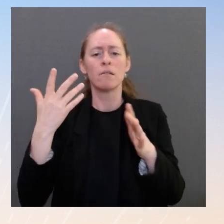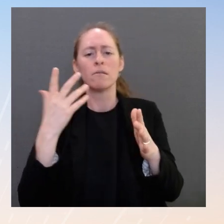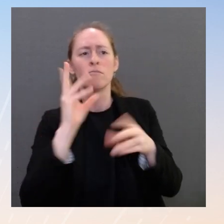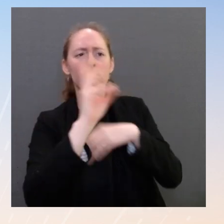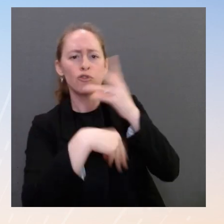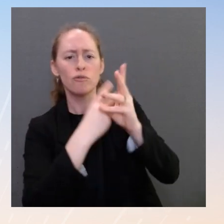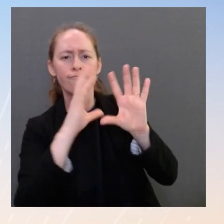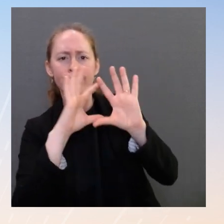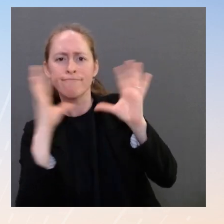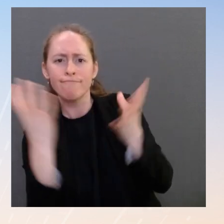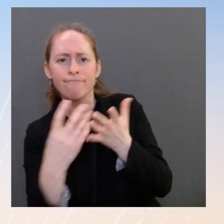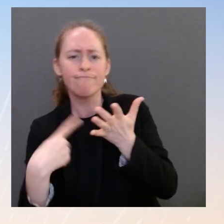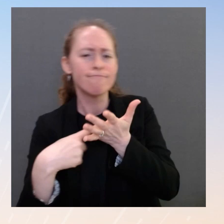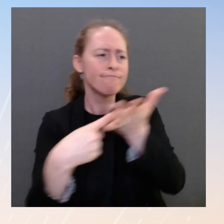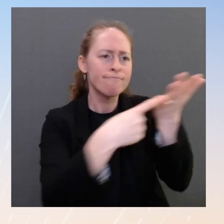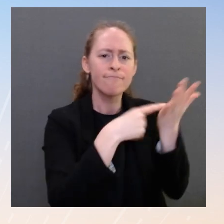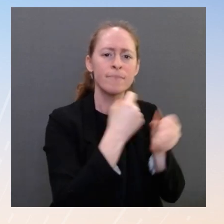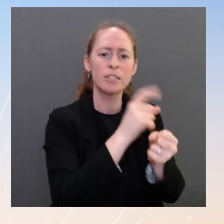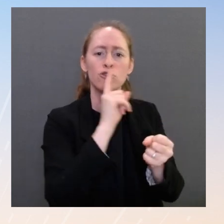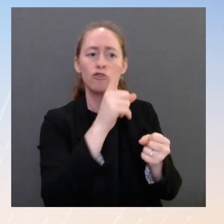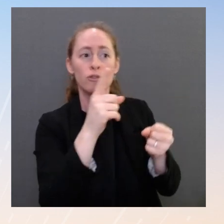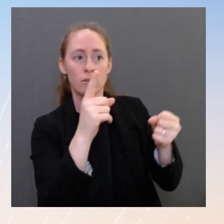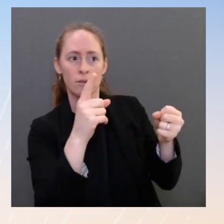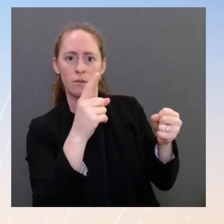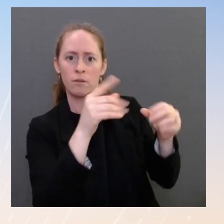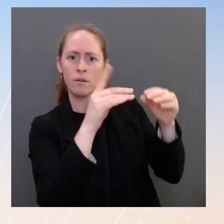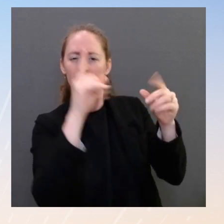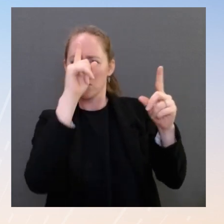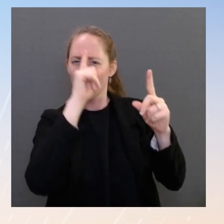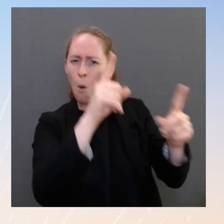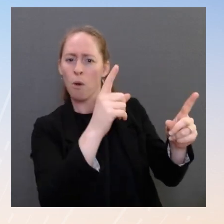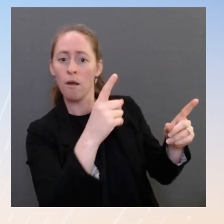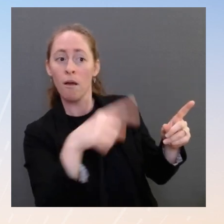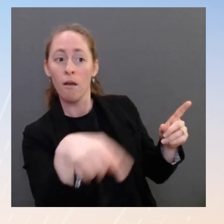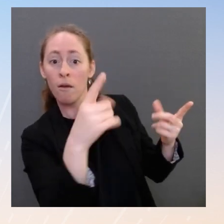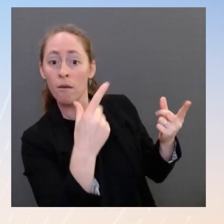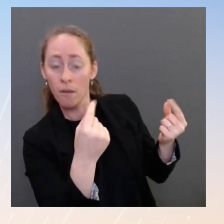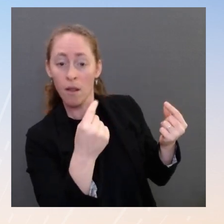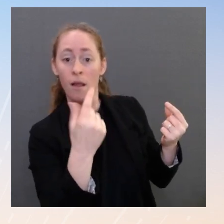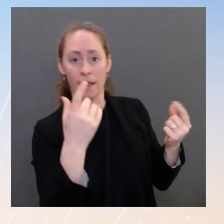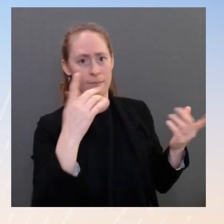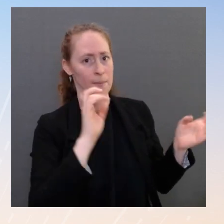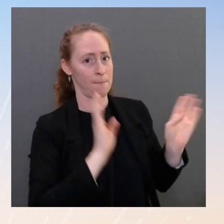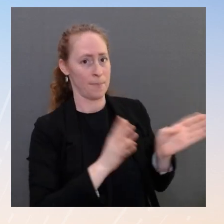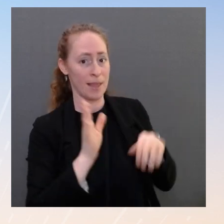in anticipation of and to also address near-term needs and replace volumes that would otherwise come from Russia.